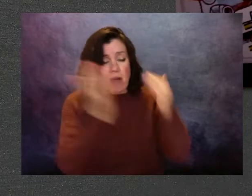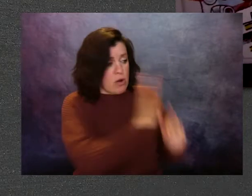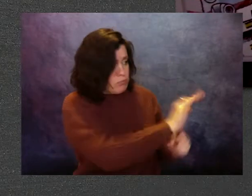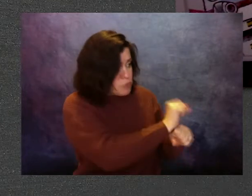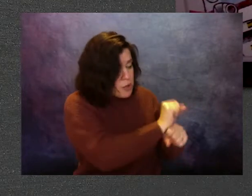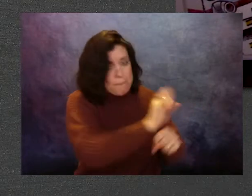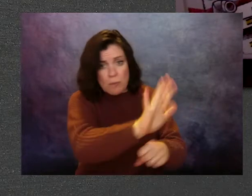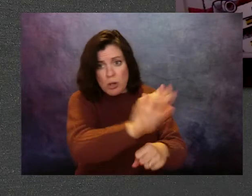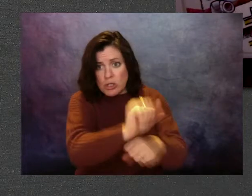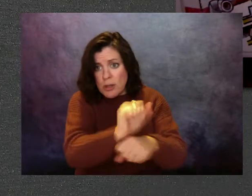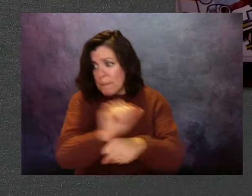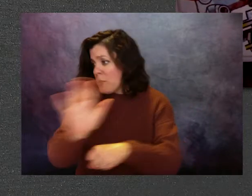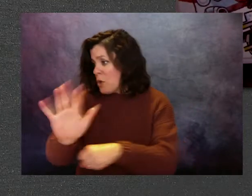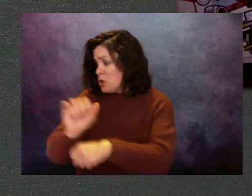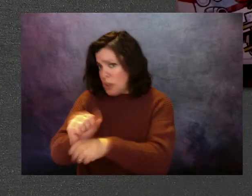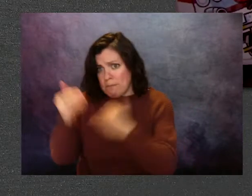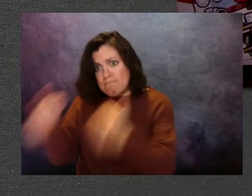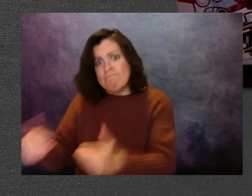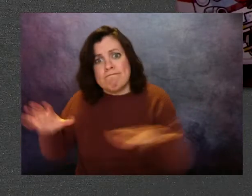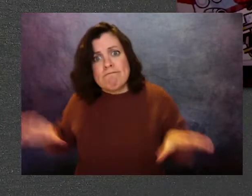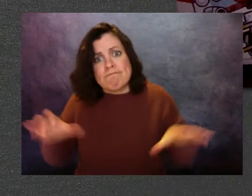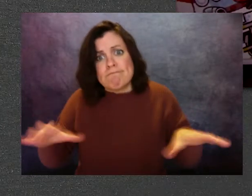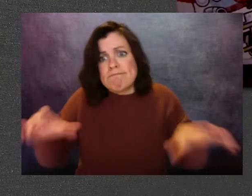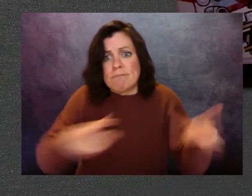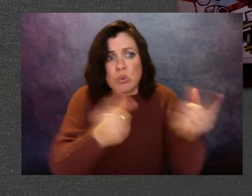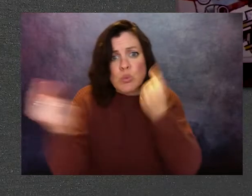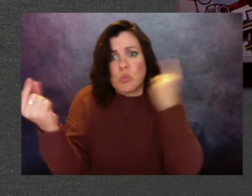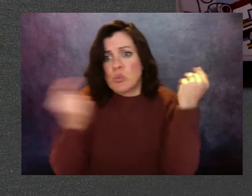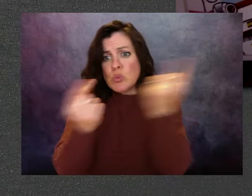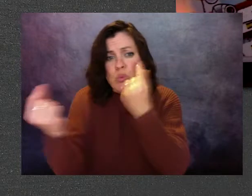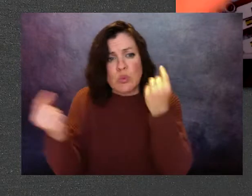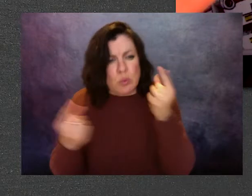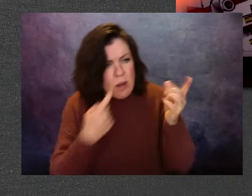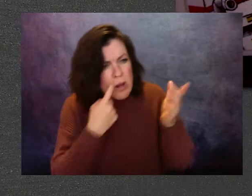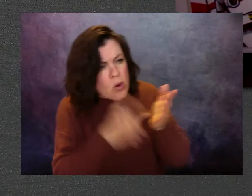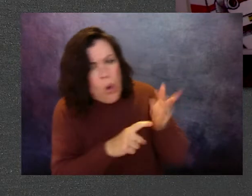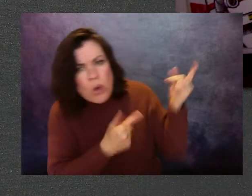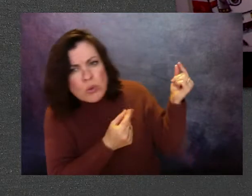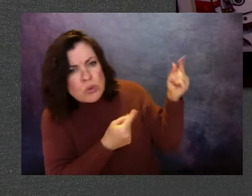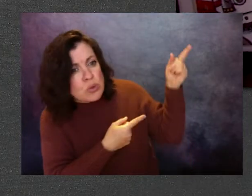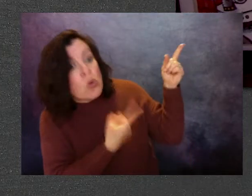doing? I see someone over here with a ladder.